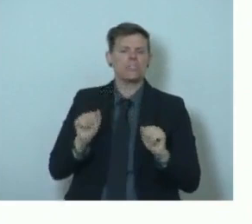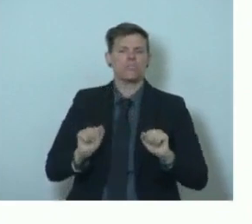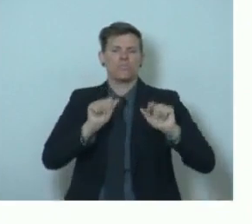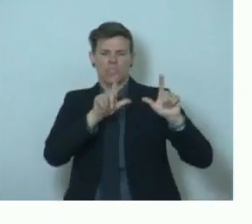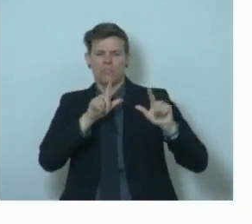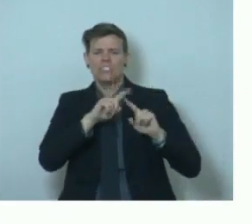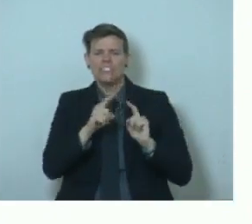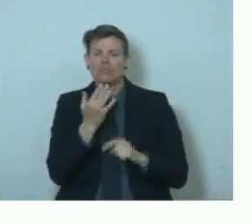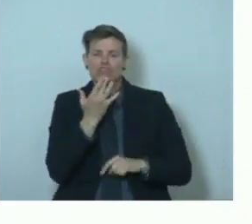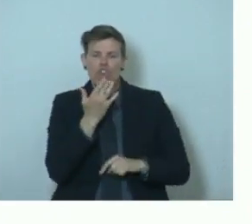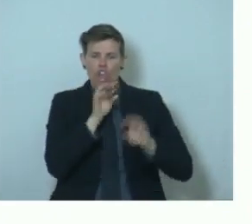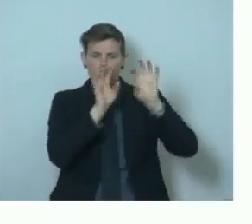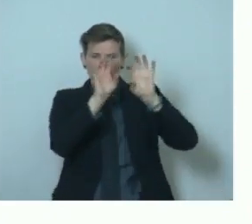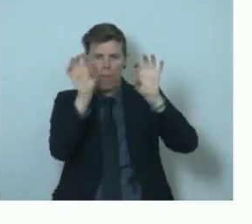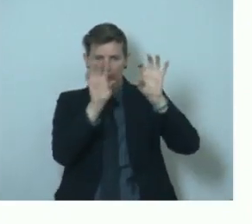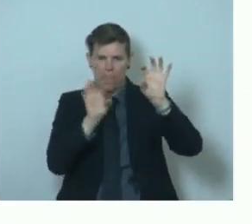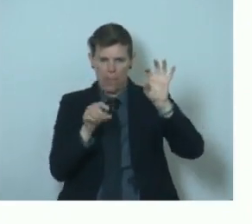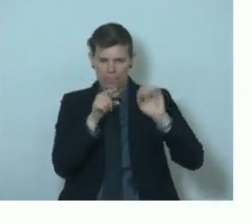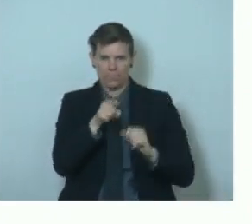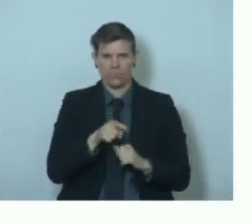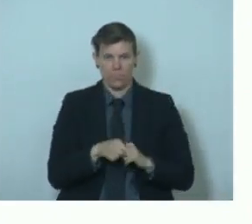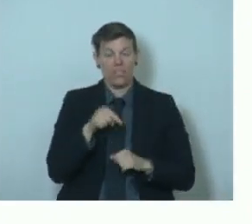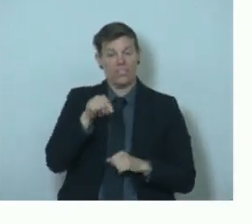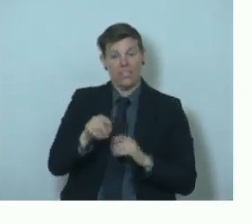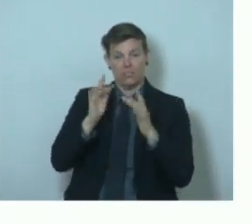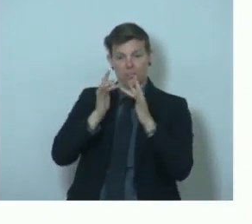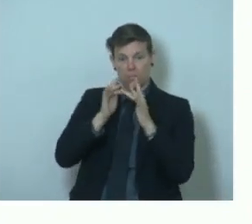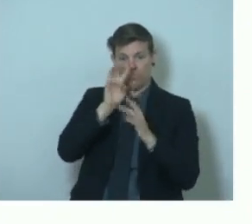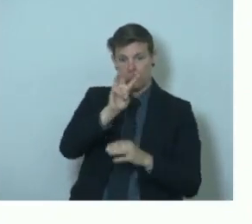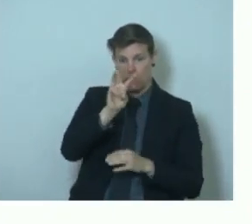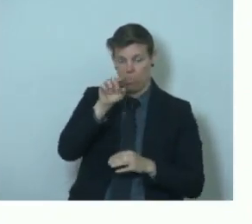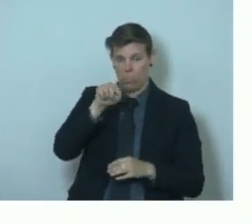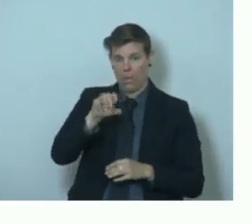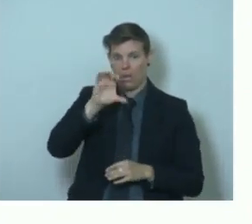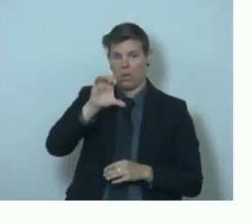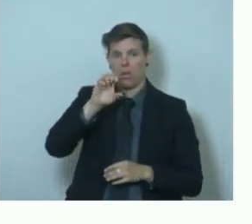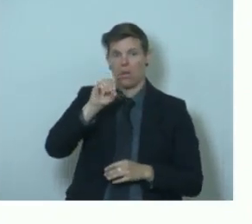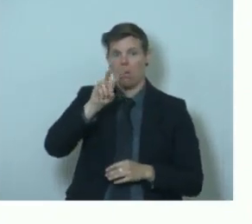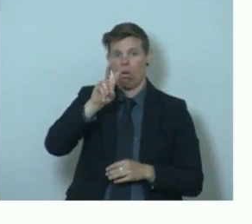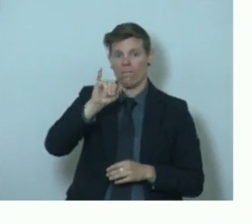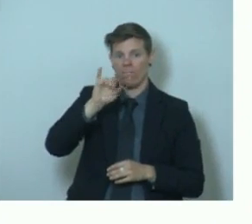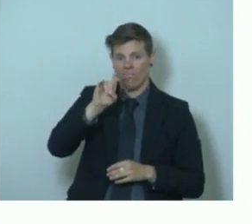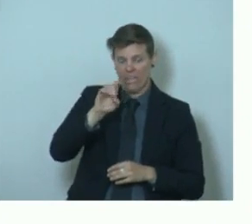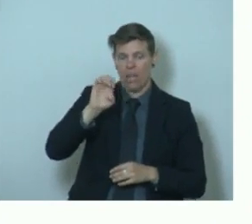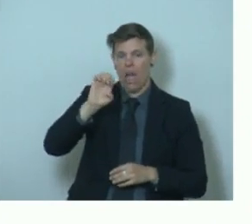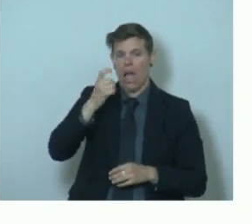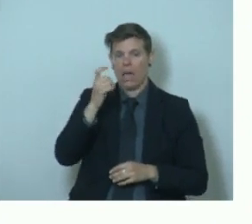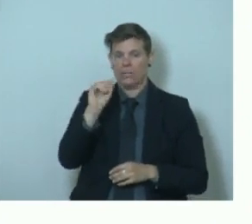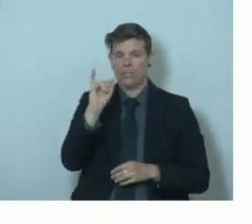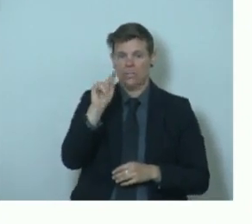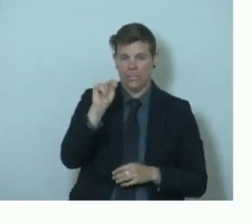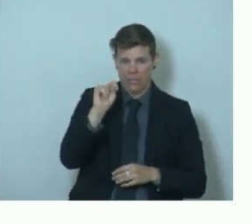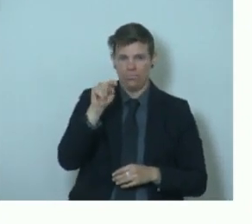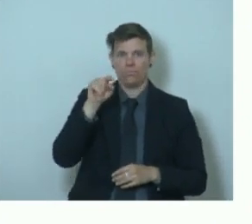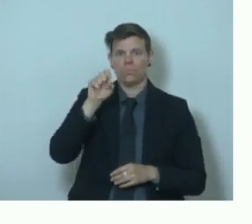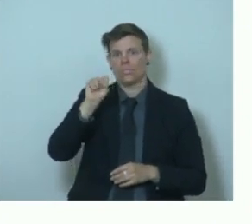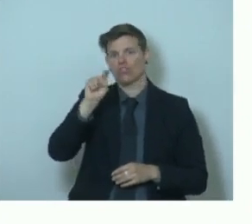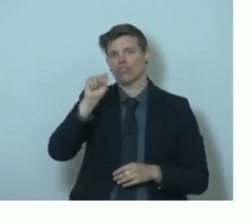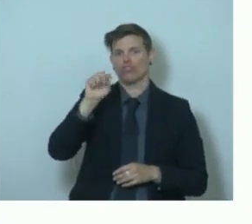THIS IS OUR GATING CRITERIA. GO TO THE FOLLOWING SLIDE.